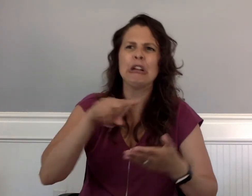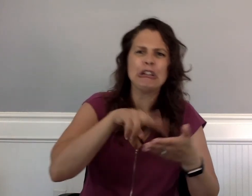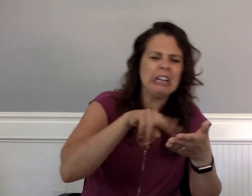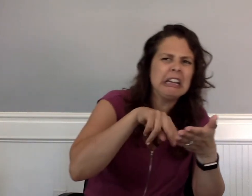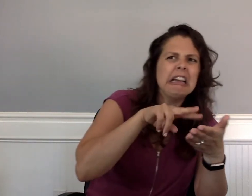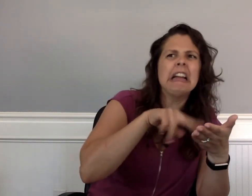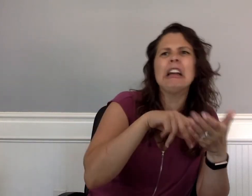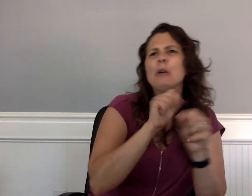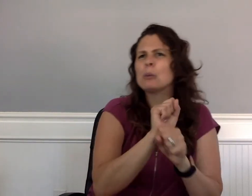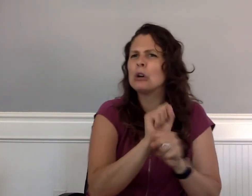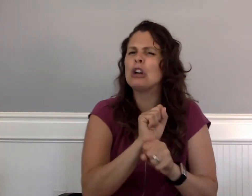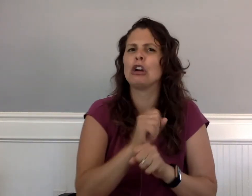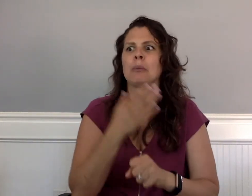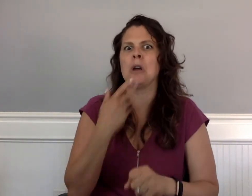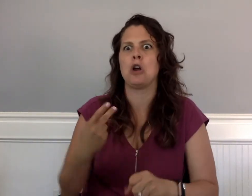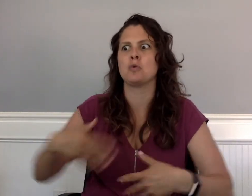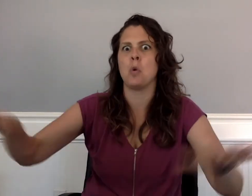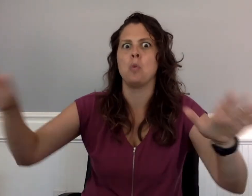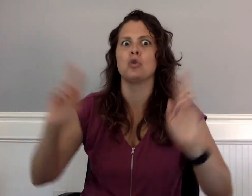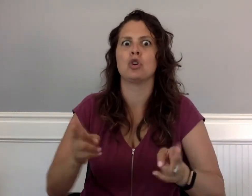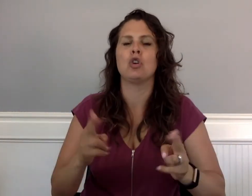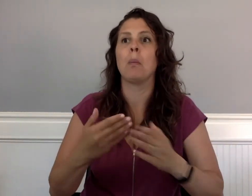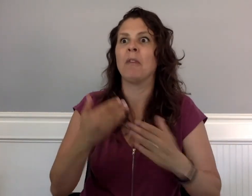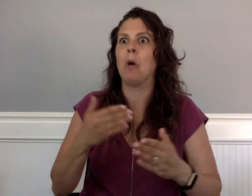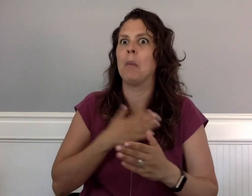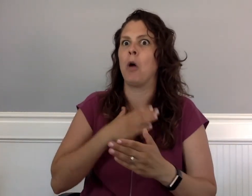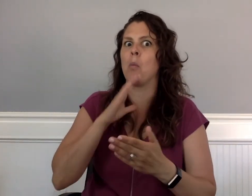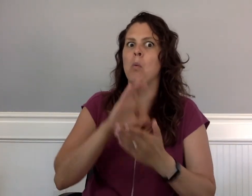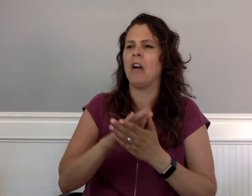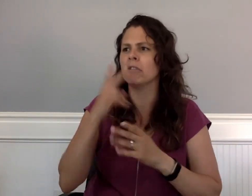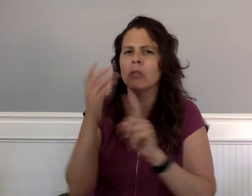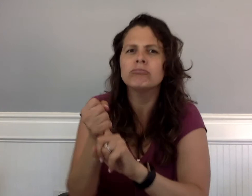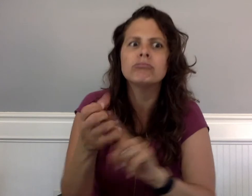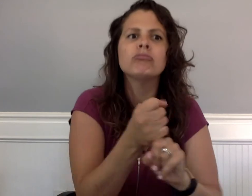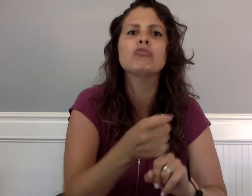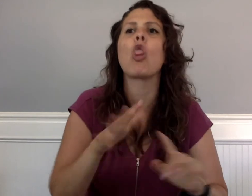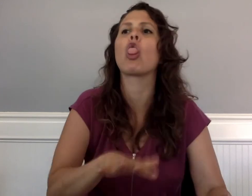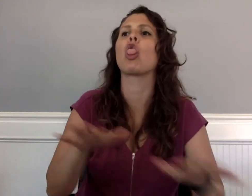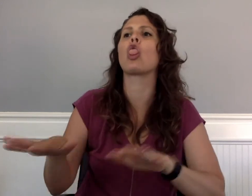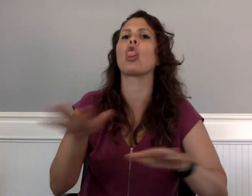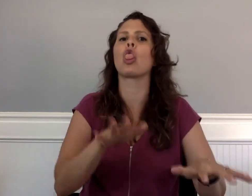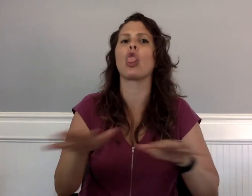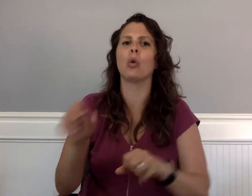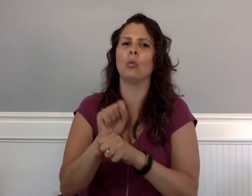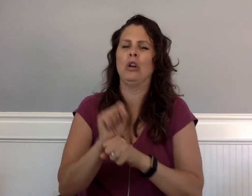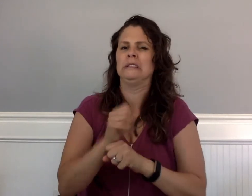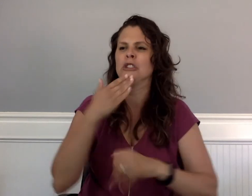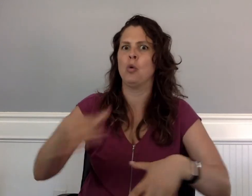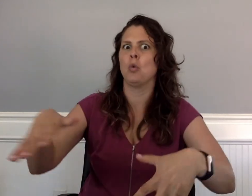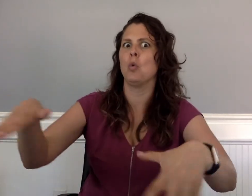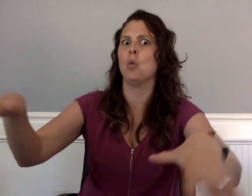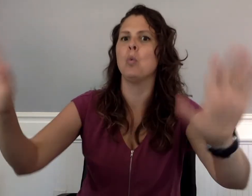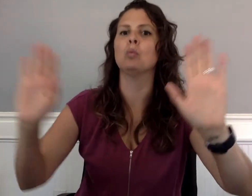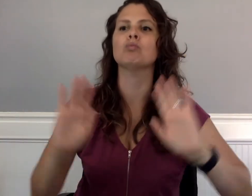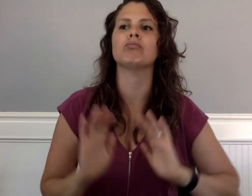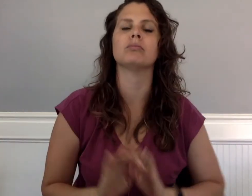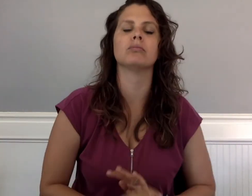and I have some reading to do. Let’s both hurry before my wife catches us.”